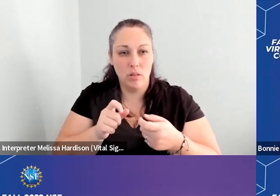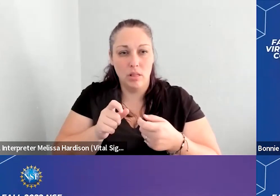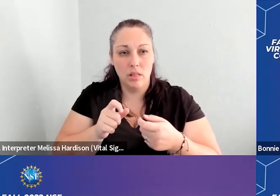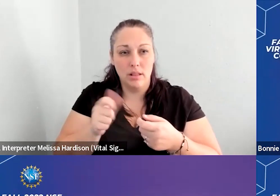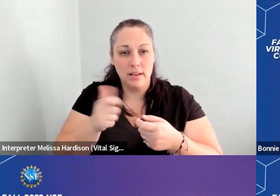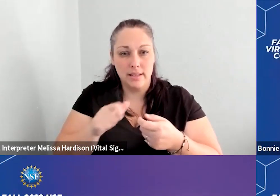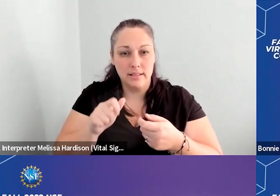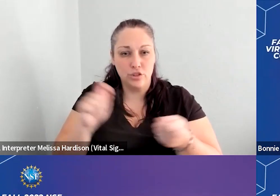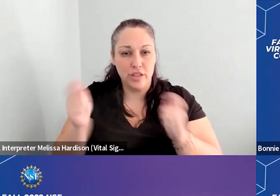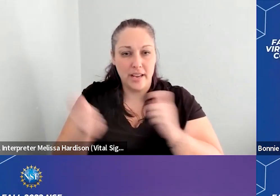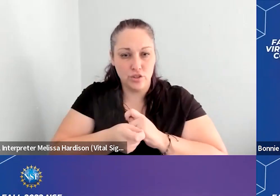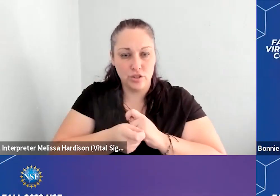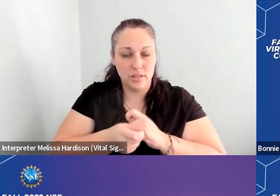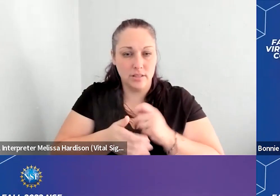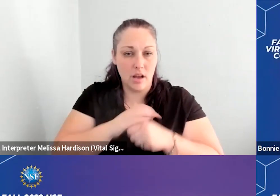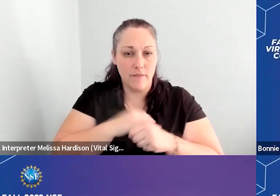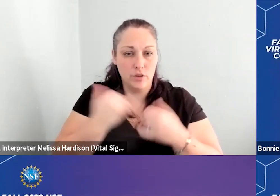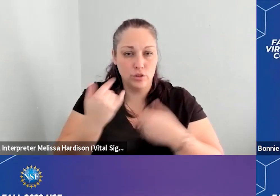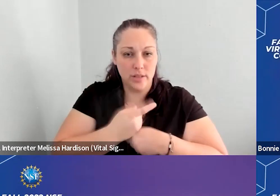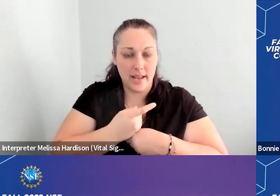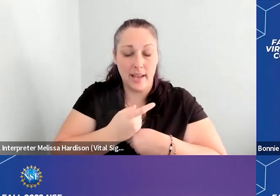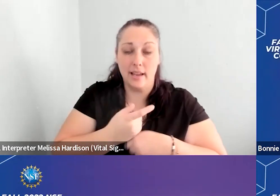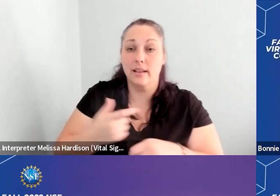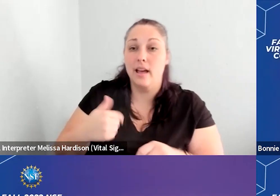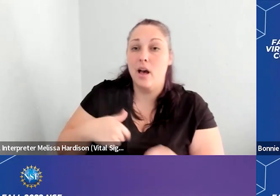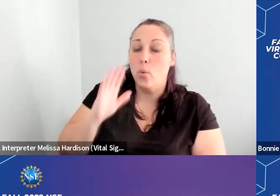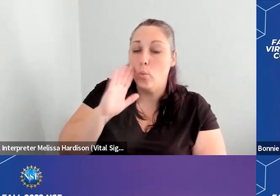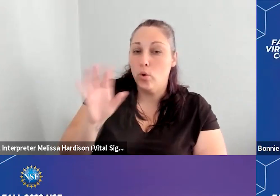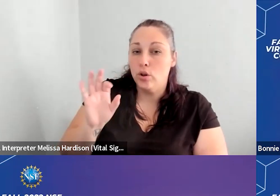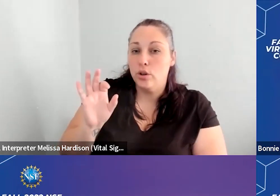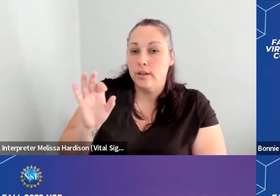What I would say to that is that in -- there's --